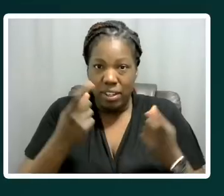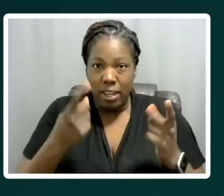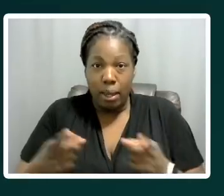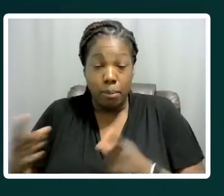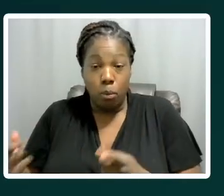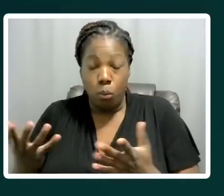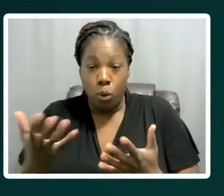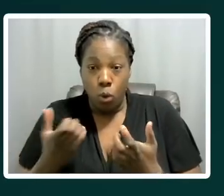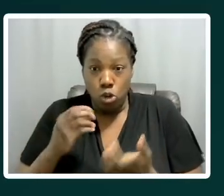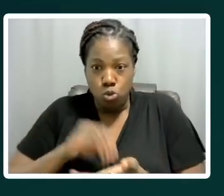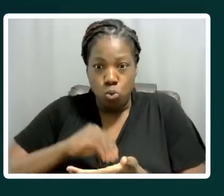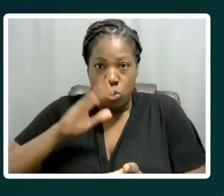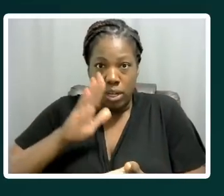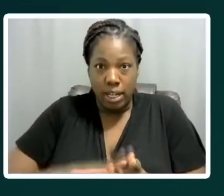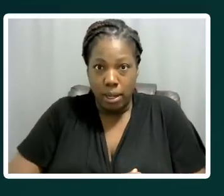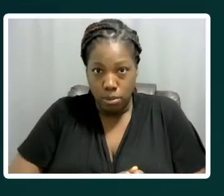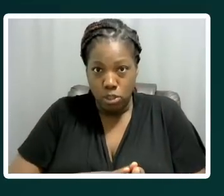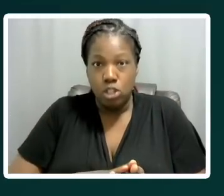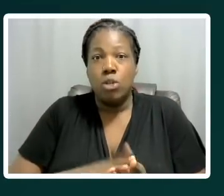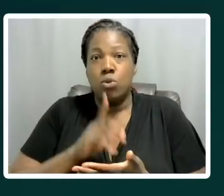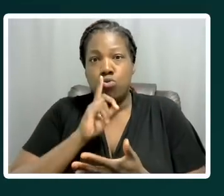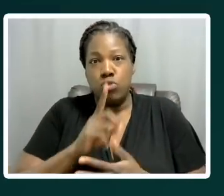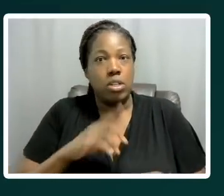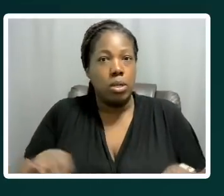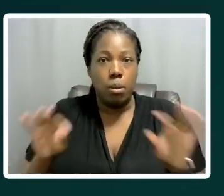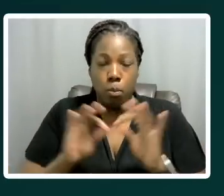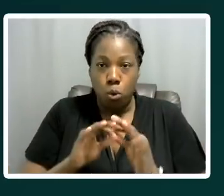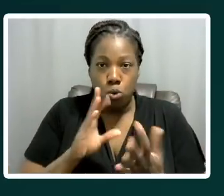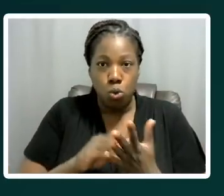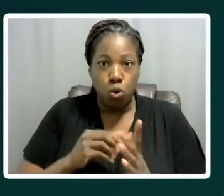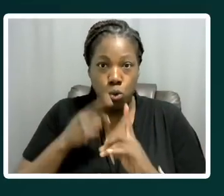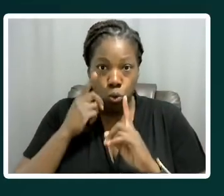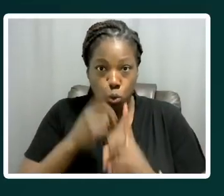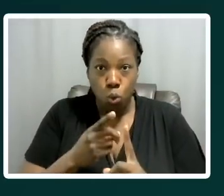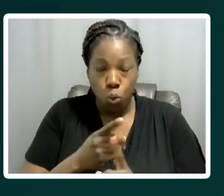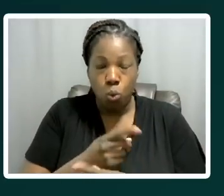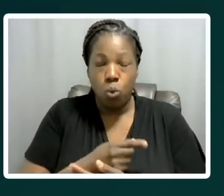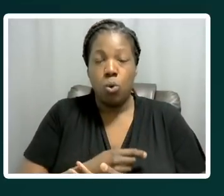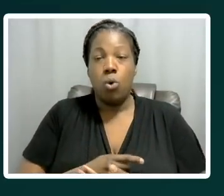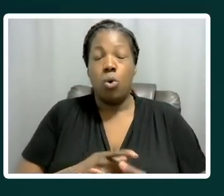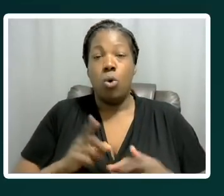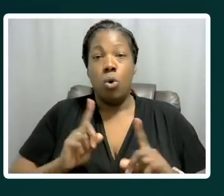that is sort of paramount to what our learning goal is. But what's sort of the fun of learning